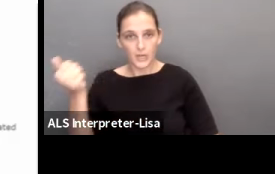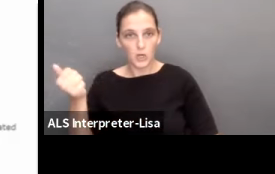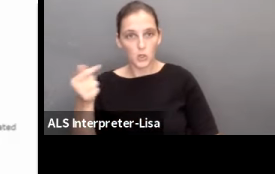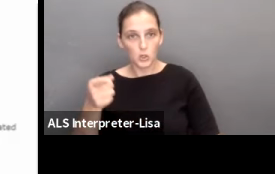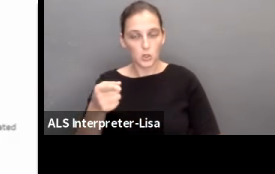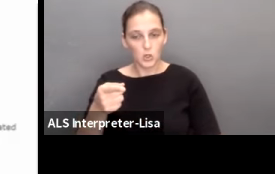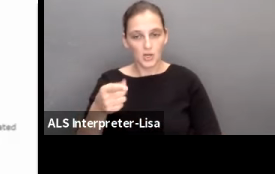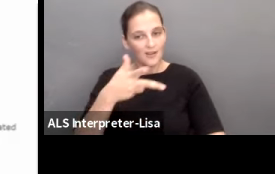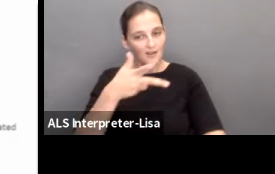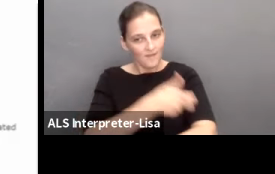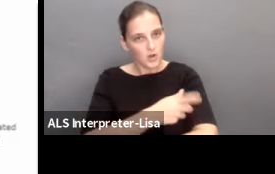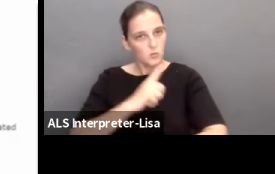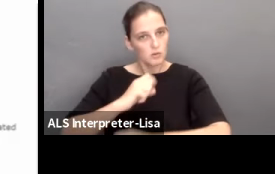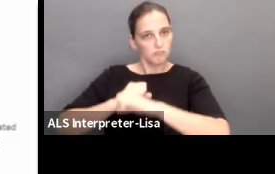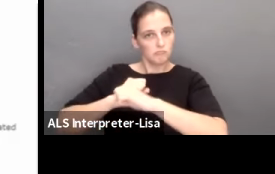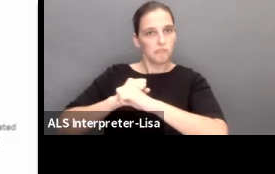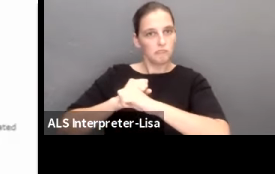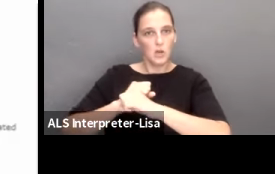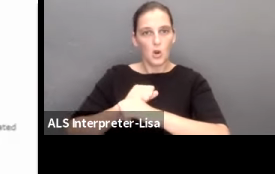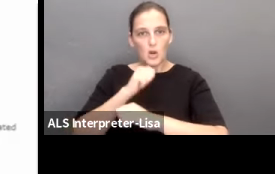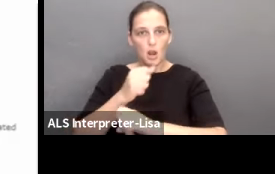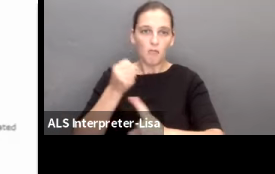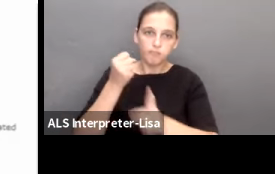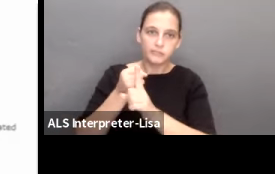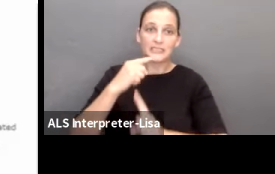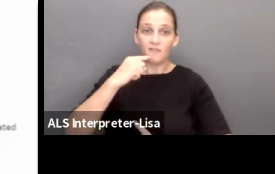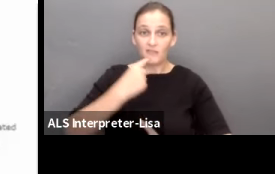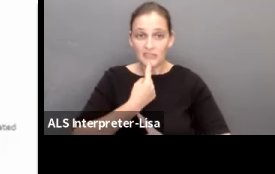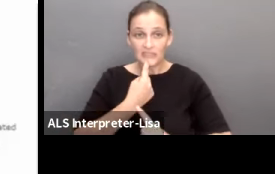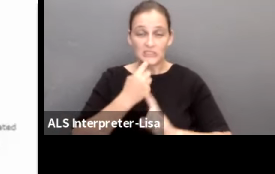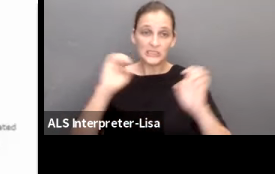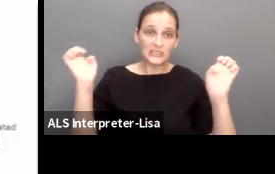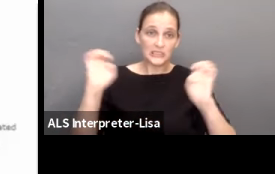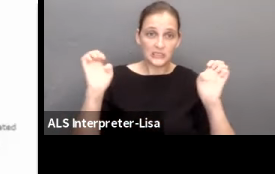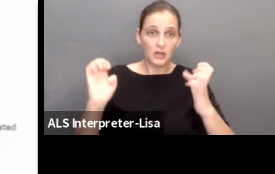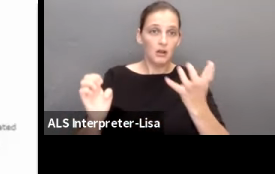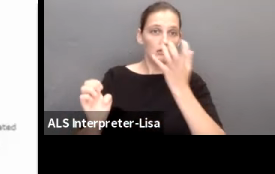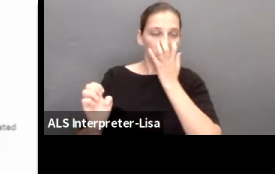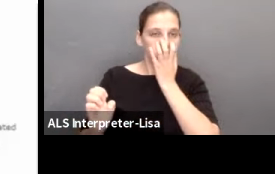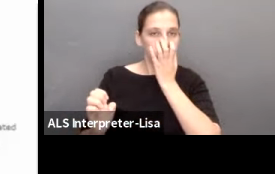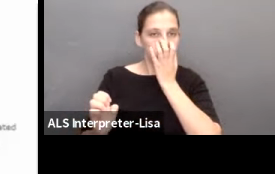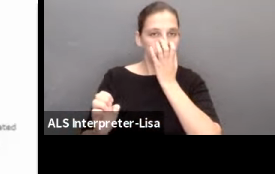you from getting that severe illness that may require you to be ventilated.